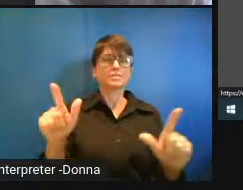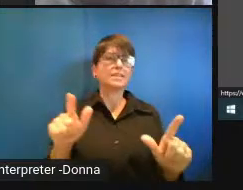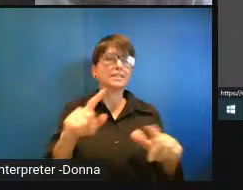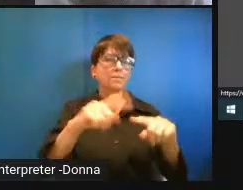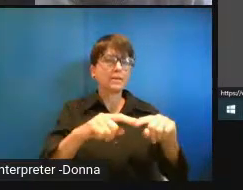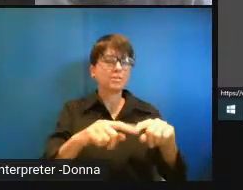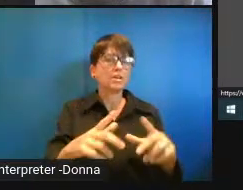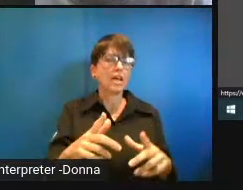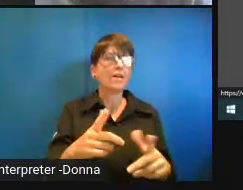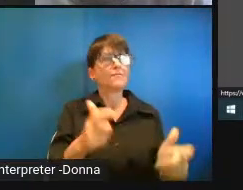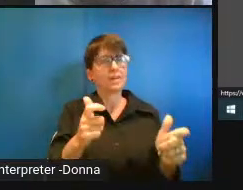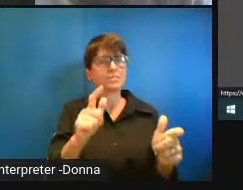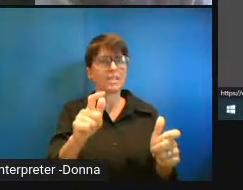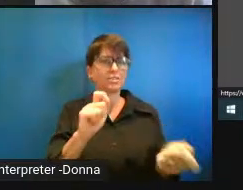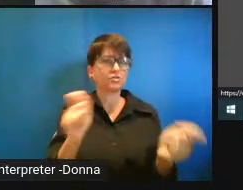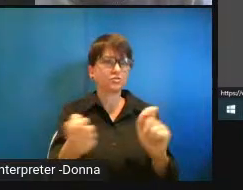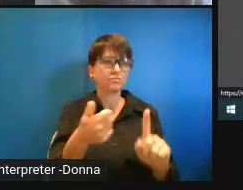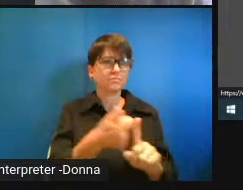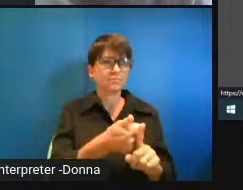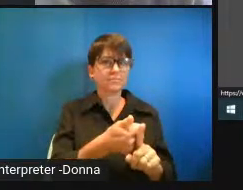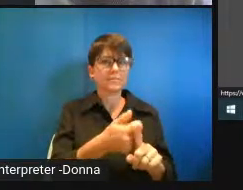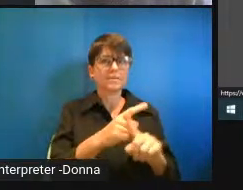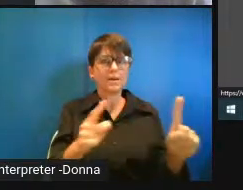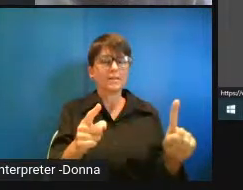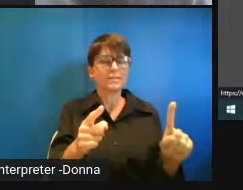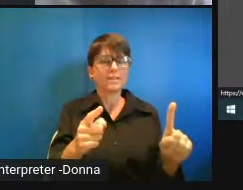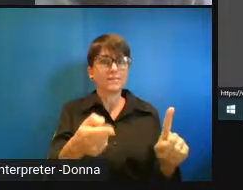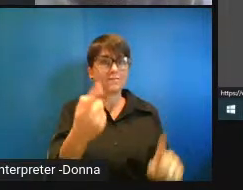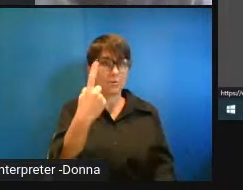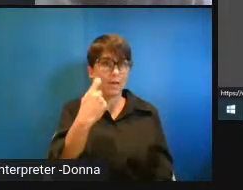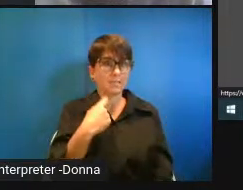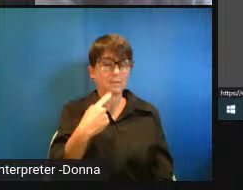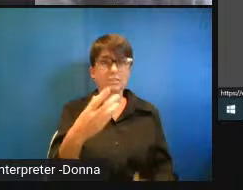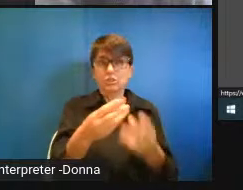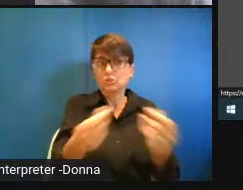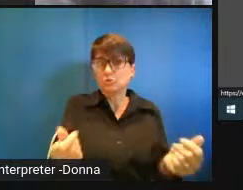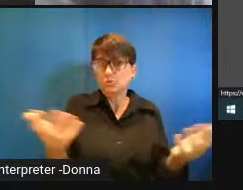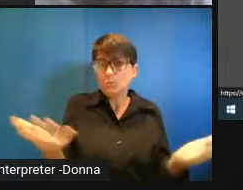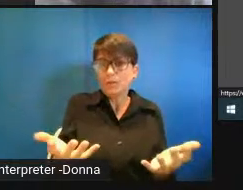cannot do it because otherwise Lazar Bulatovic: It is about the slides changing and if you